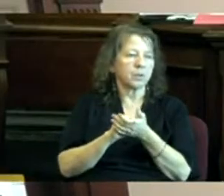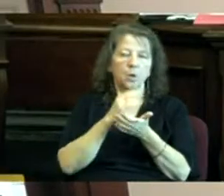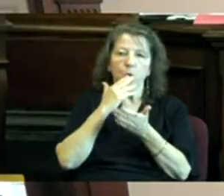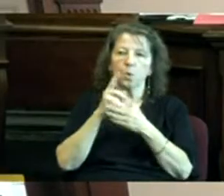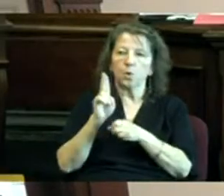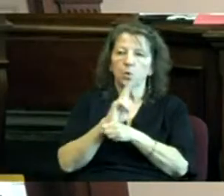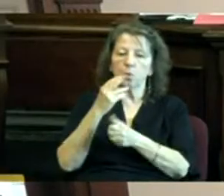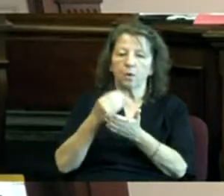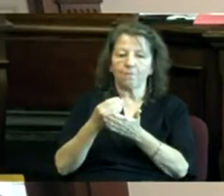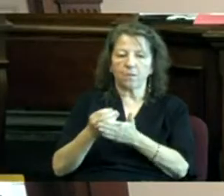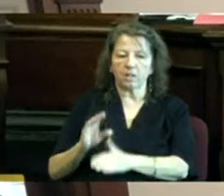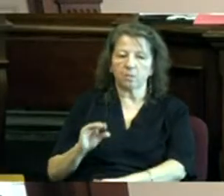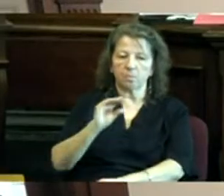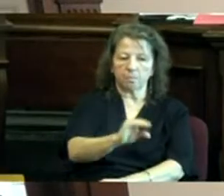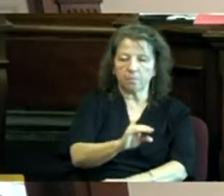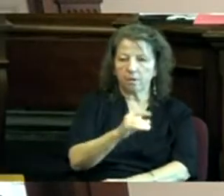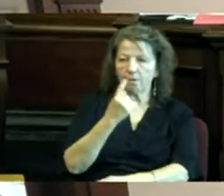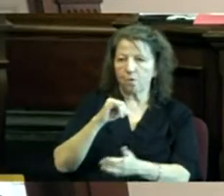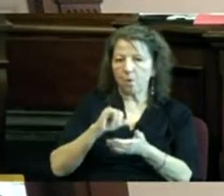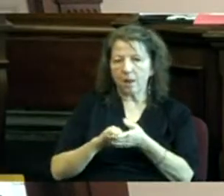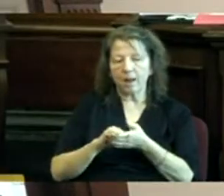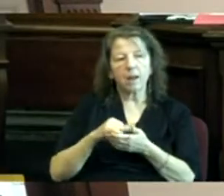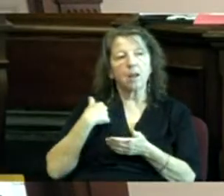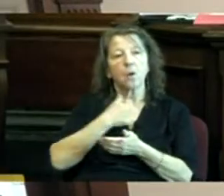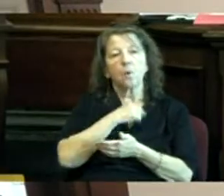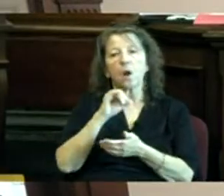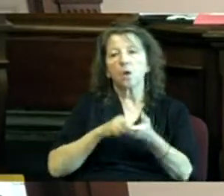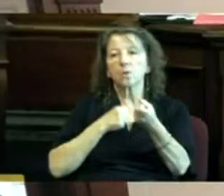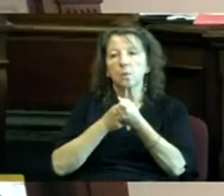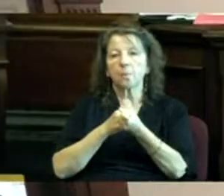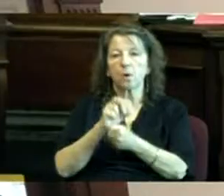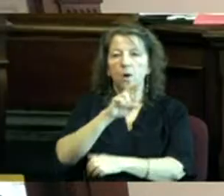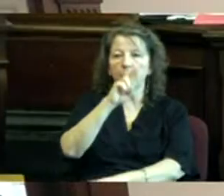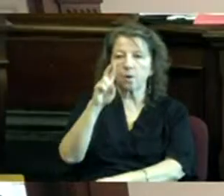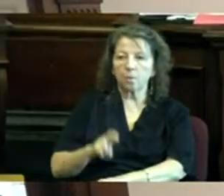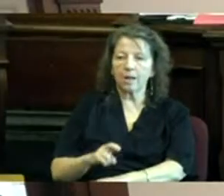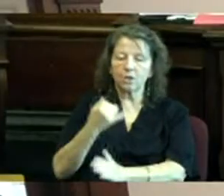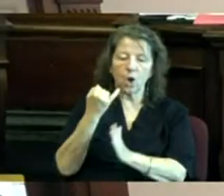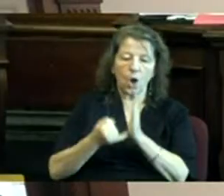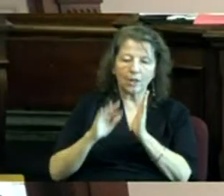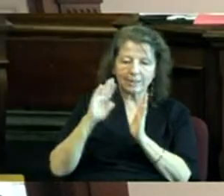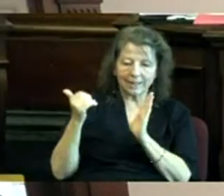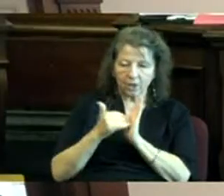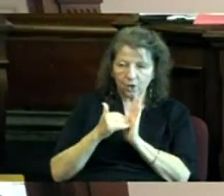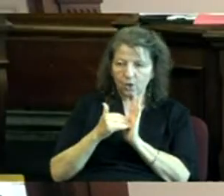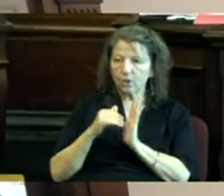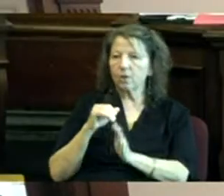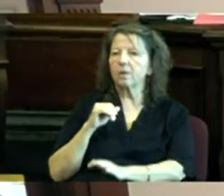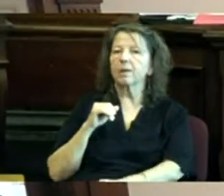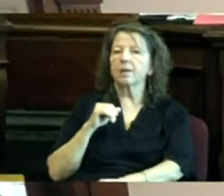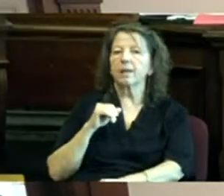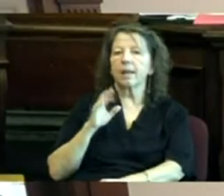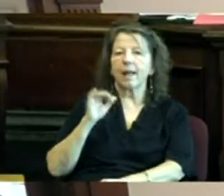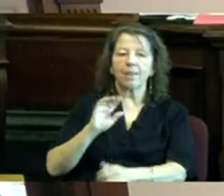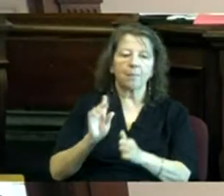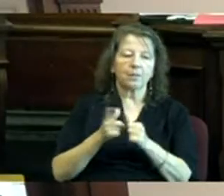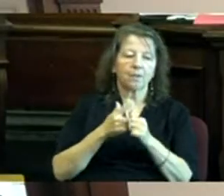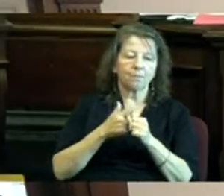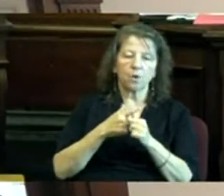business and quality child care. And we felt like that was a very good use of funds. We are also